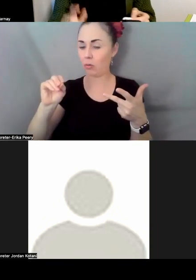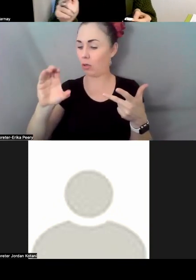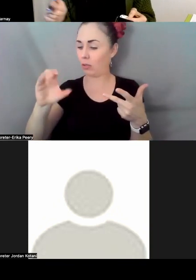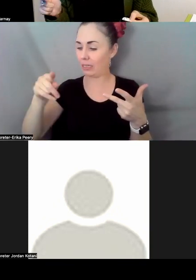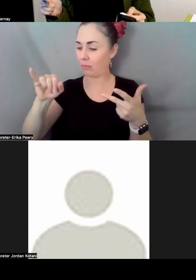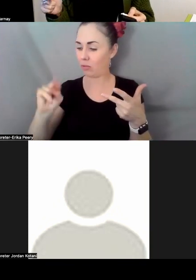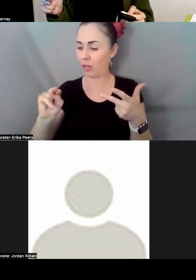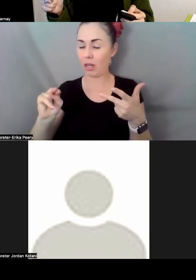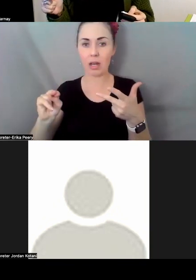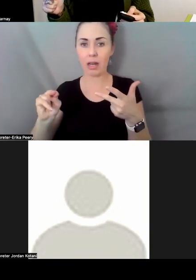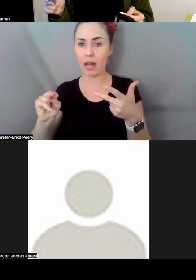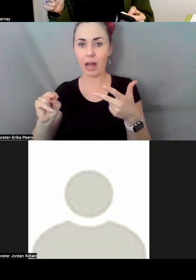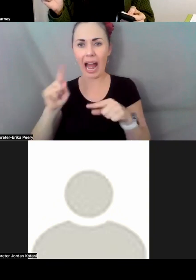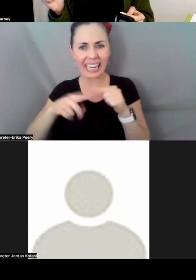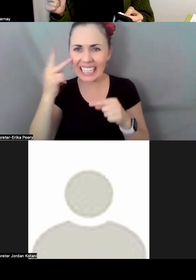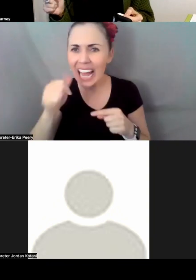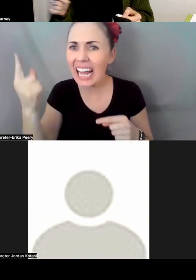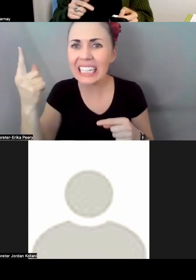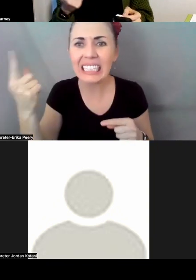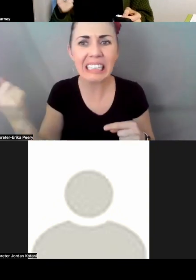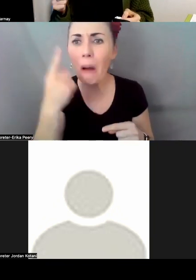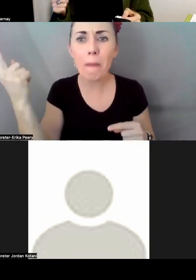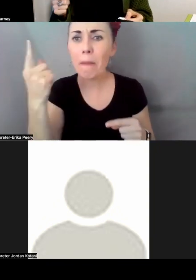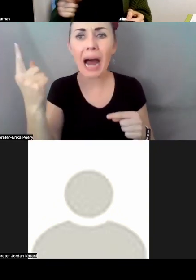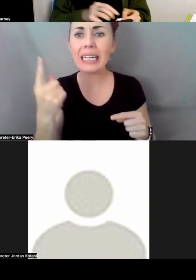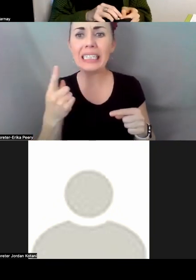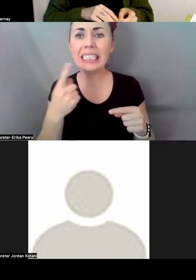I can't see anybody. Can somebody give me a notice that you can still hear me okay?